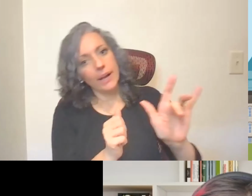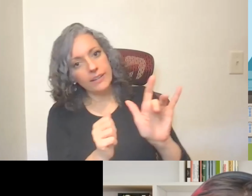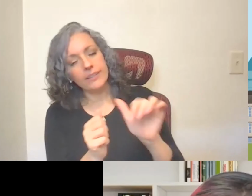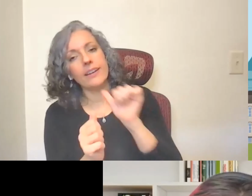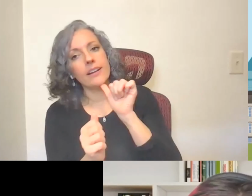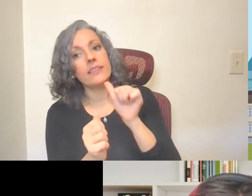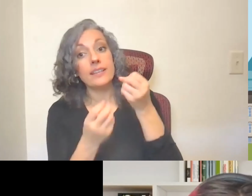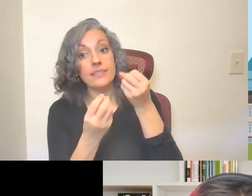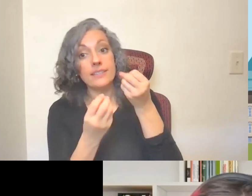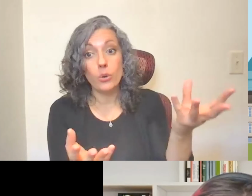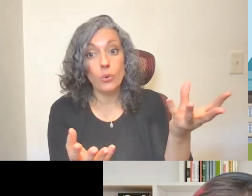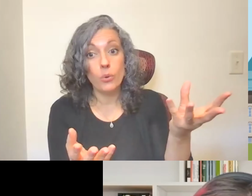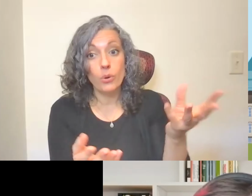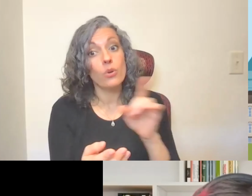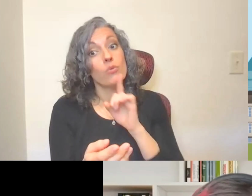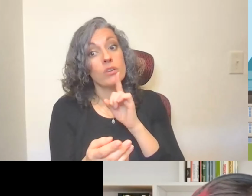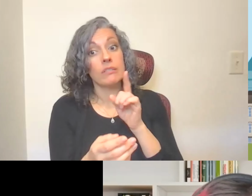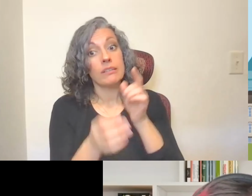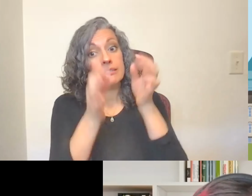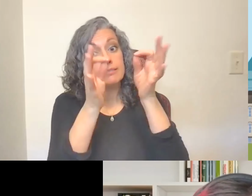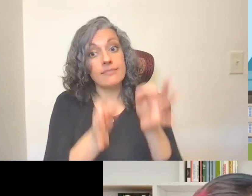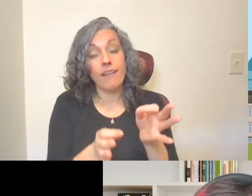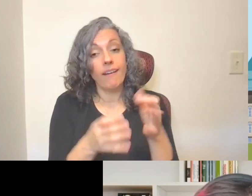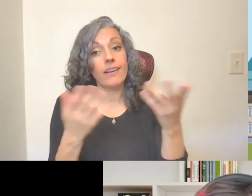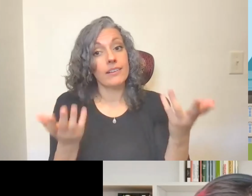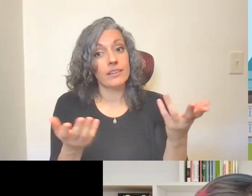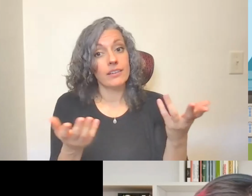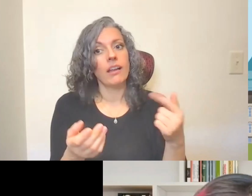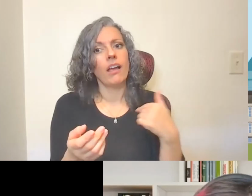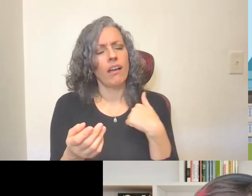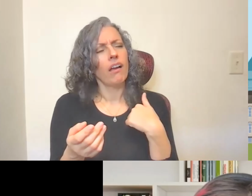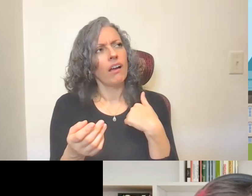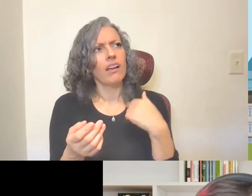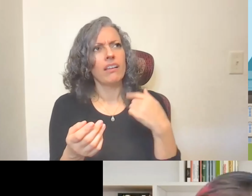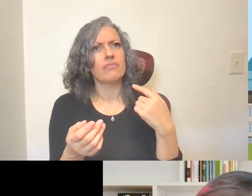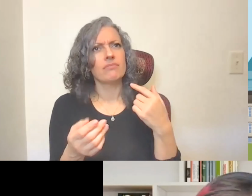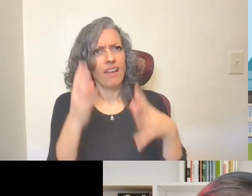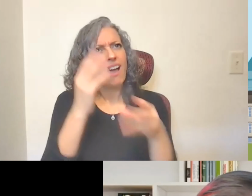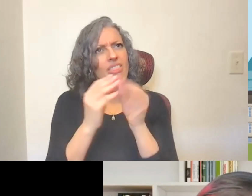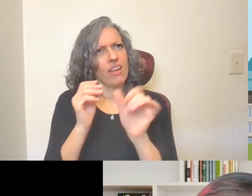making those decisions?" And I would maybe counter for that question or add to it from the other